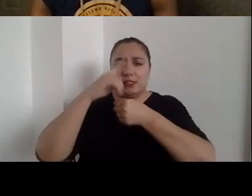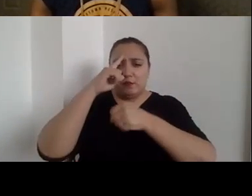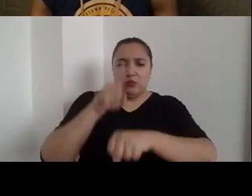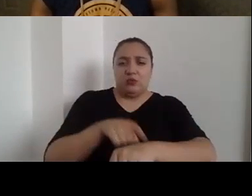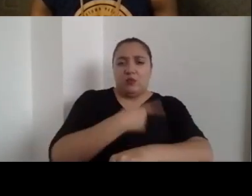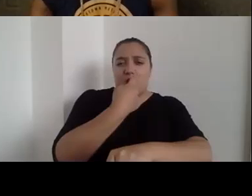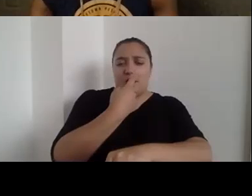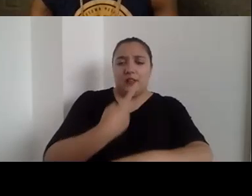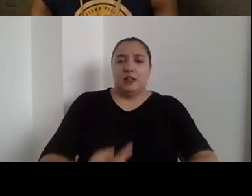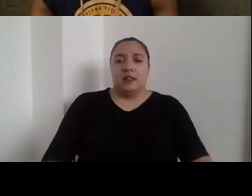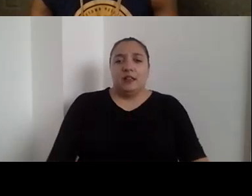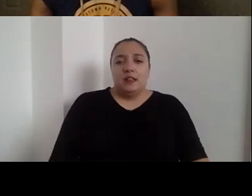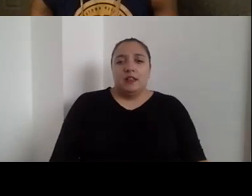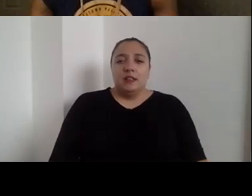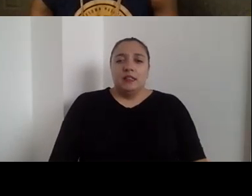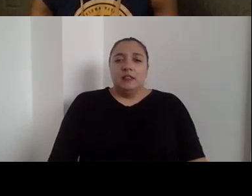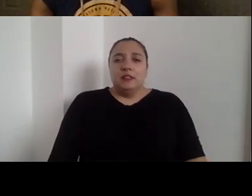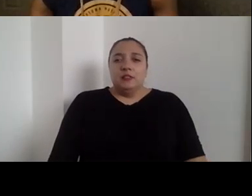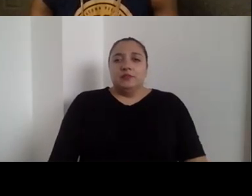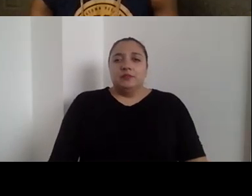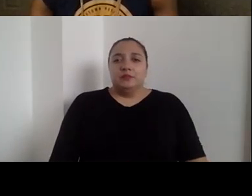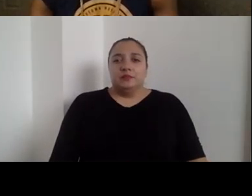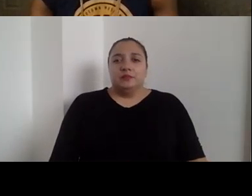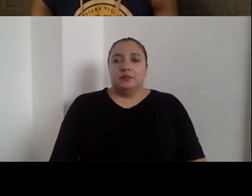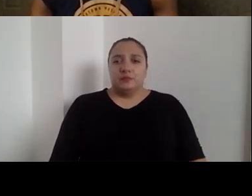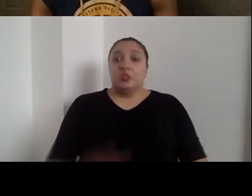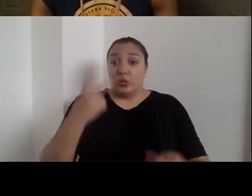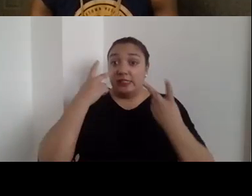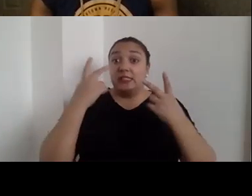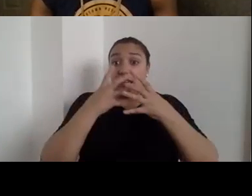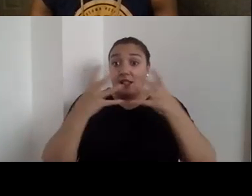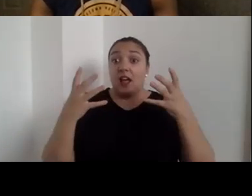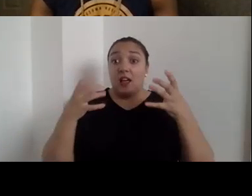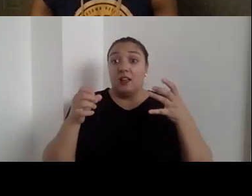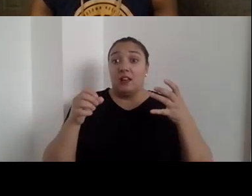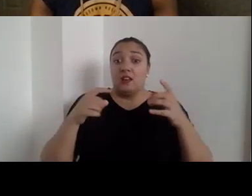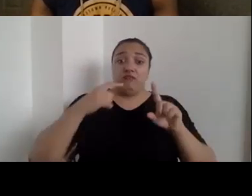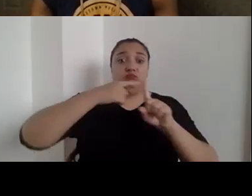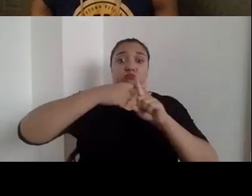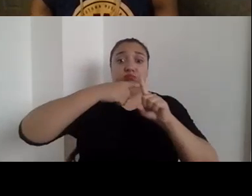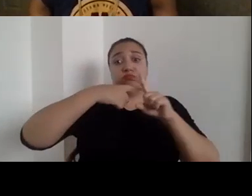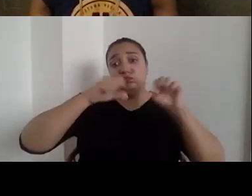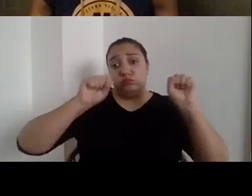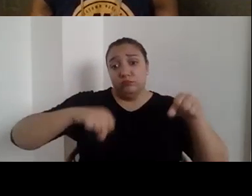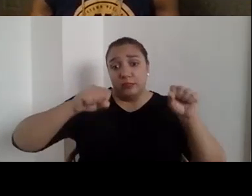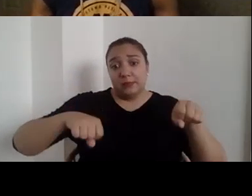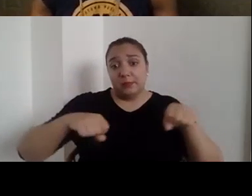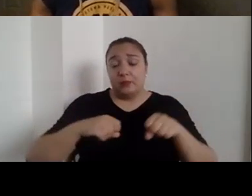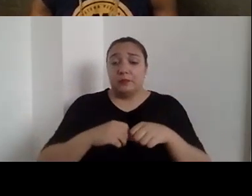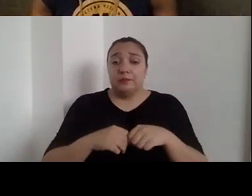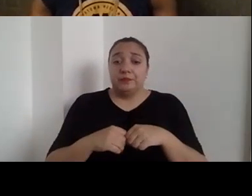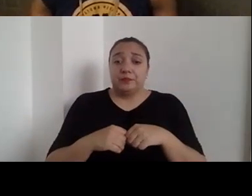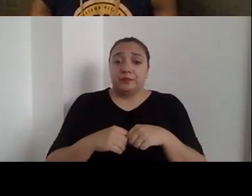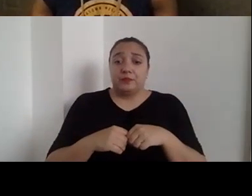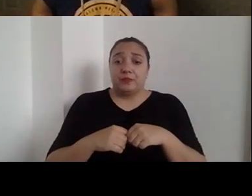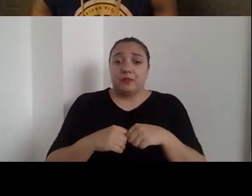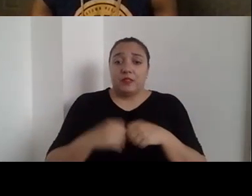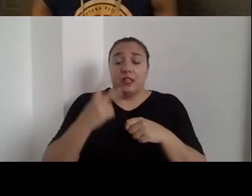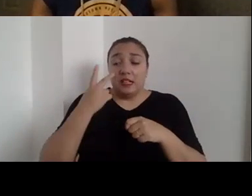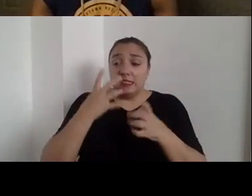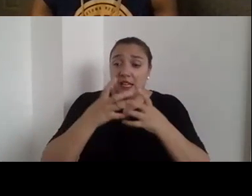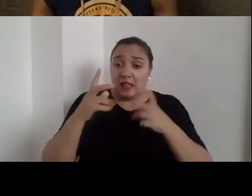So I see a lot lot of potential and I see a lot of desire to keep sharing